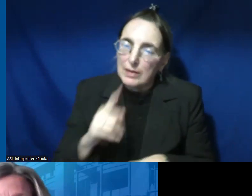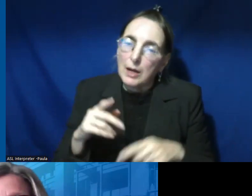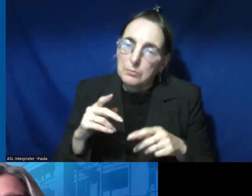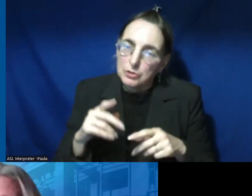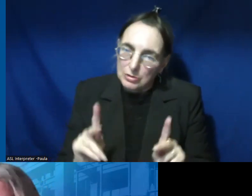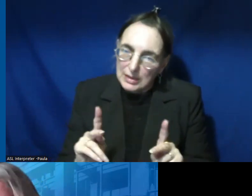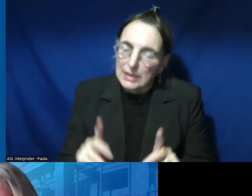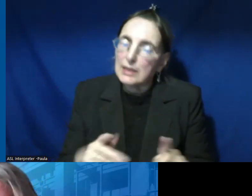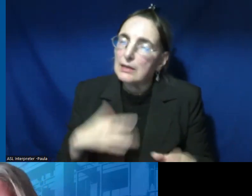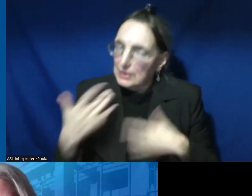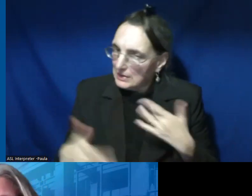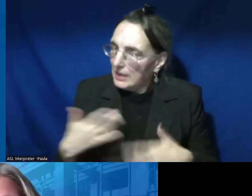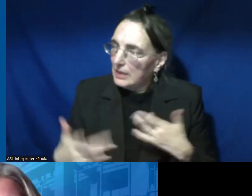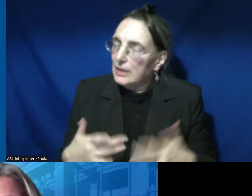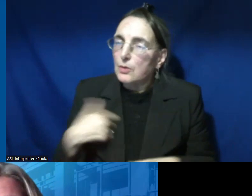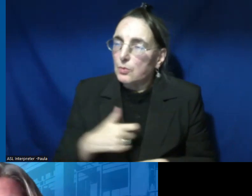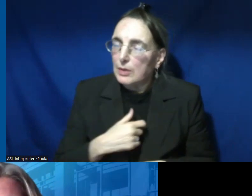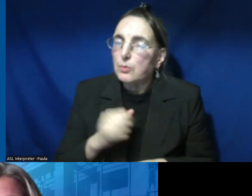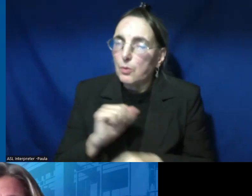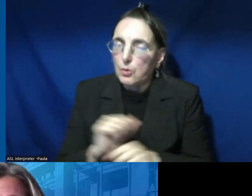that have approved section 1115 demonstrations